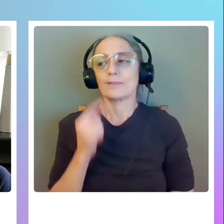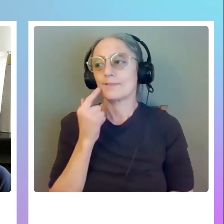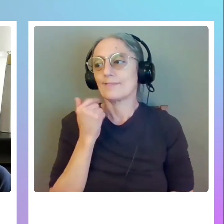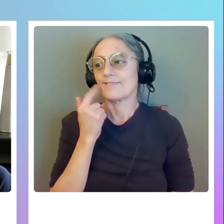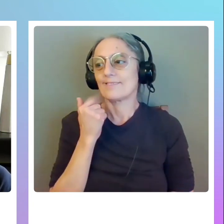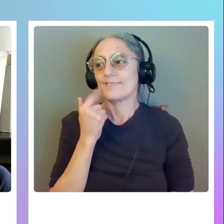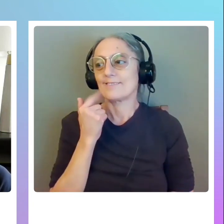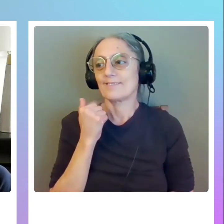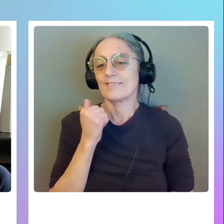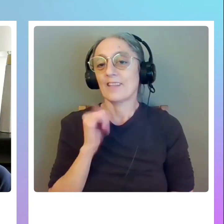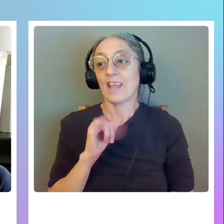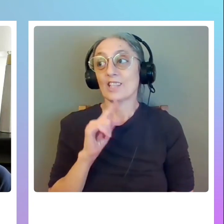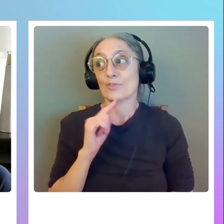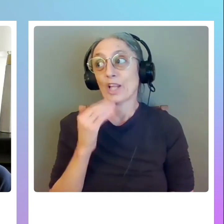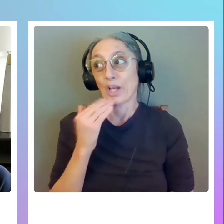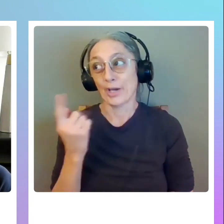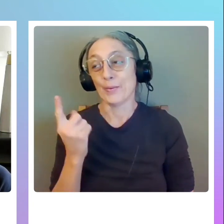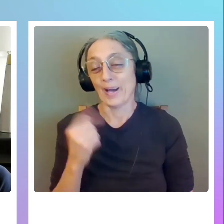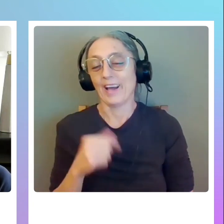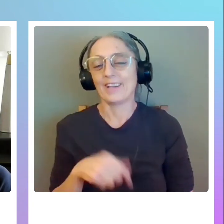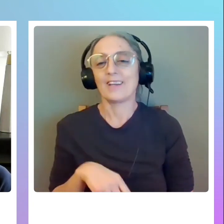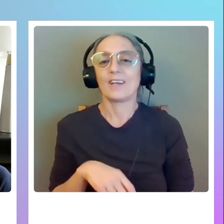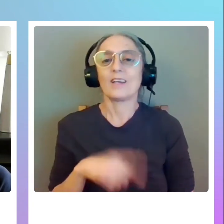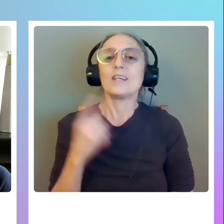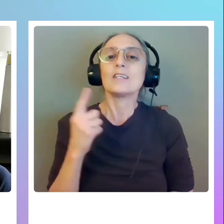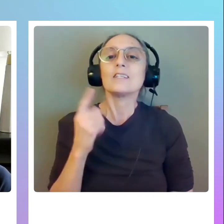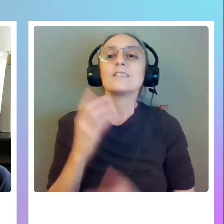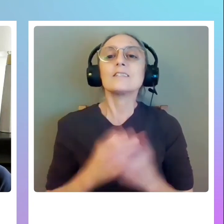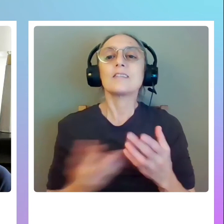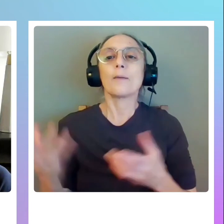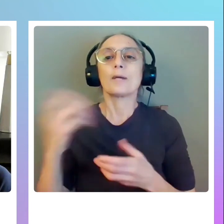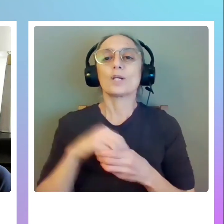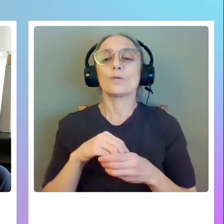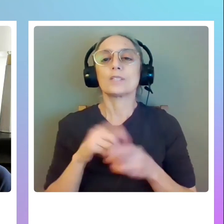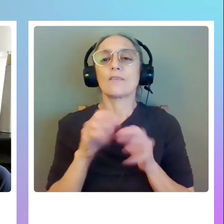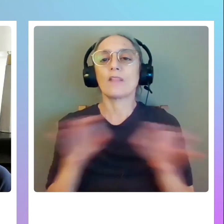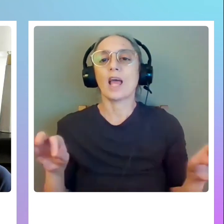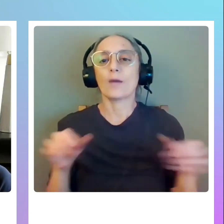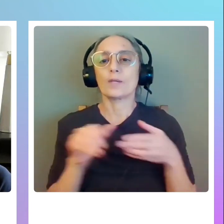That's a really good one. There's some inclusive language guides out there.